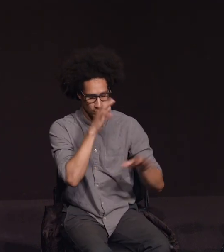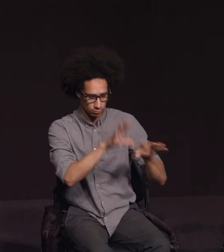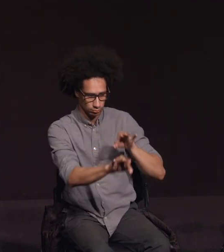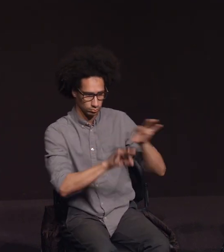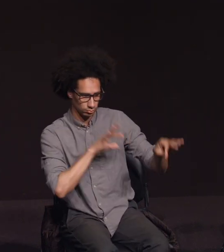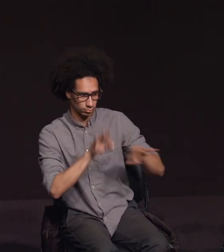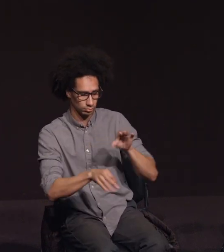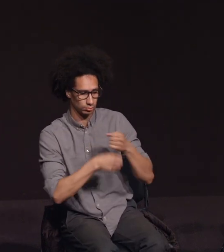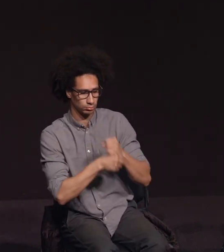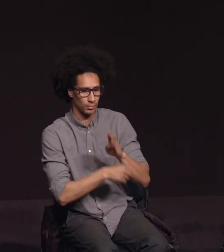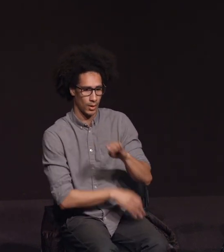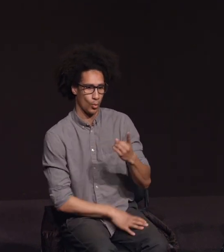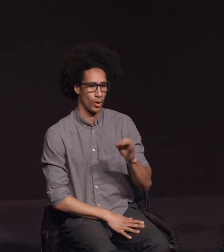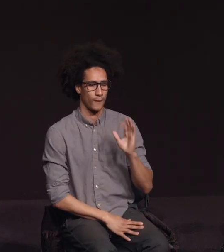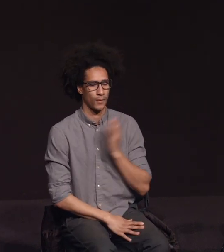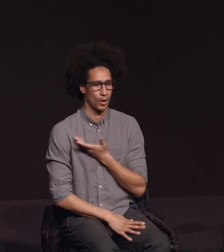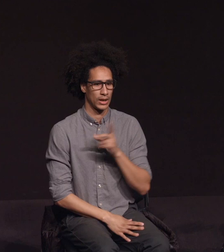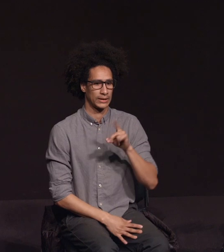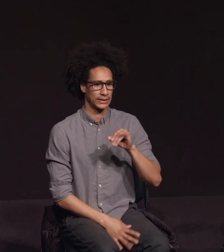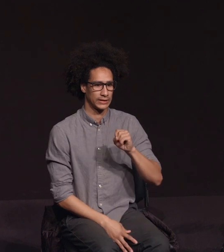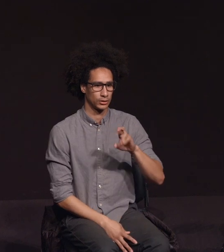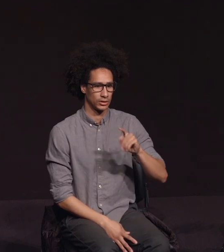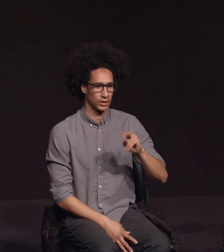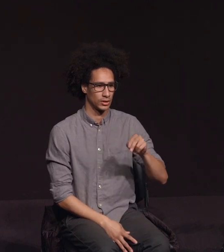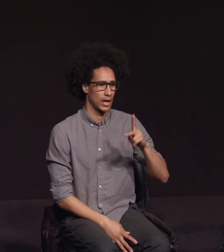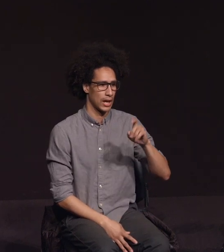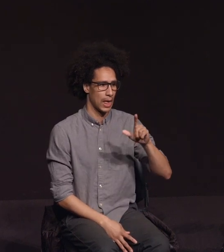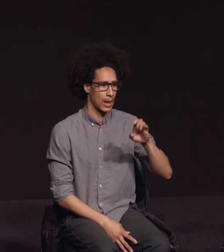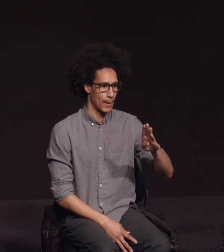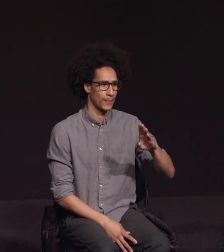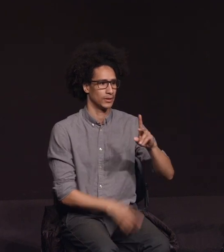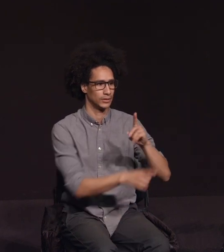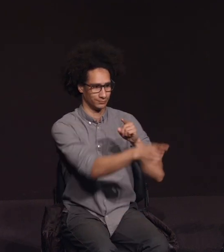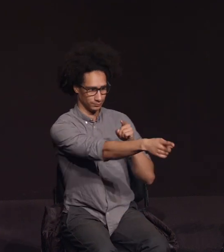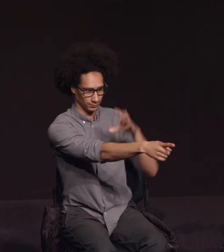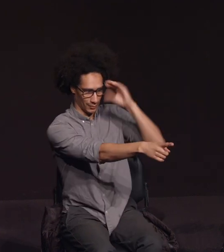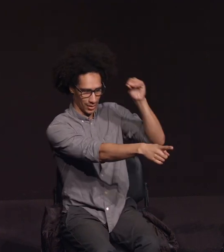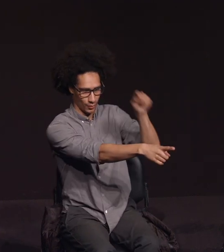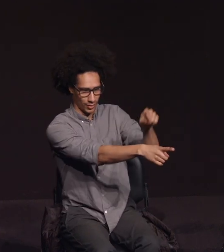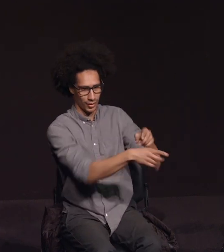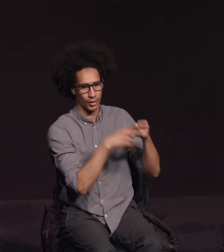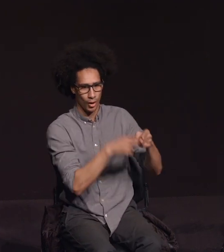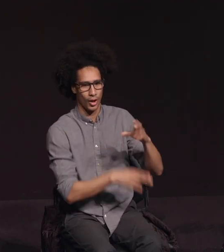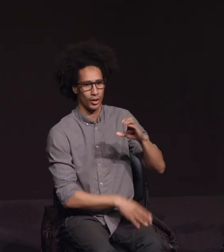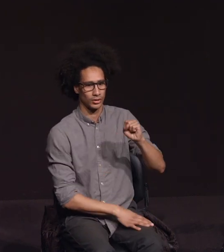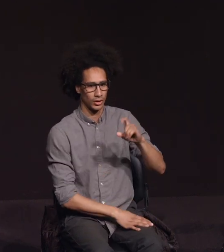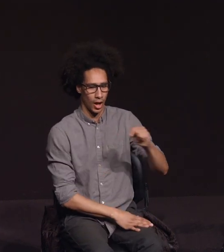one of our dissertation fellows, Caleb Dawson. It's called "Caught Caring: (Un)freedom in the Costs of